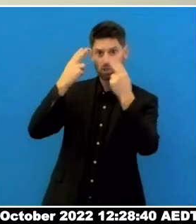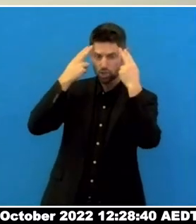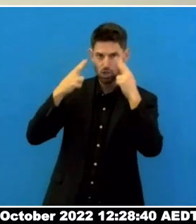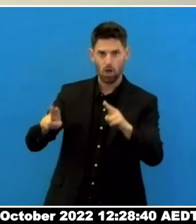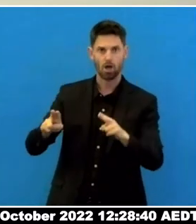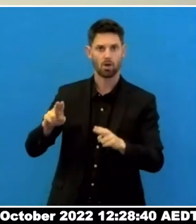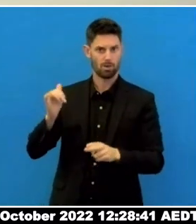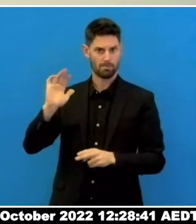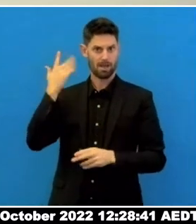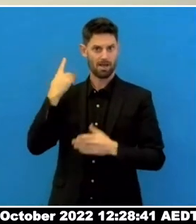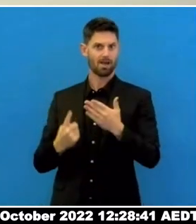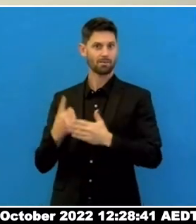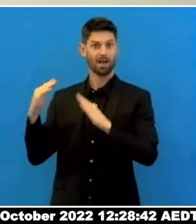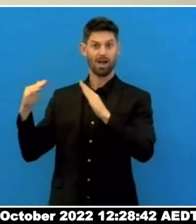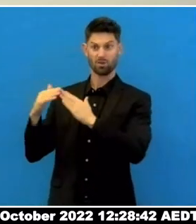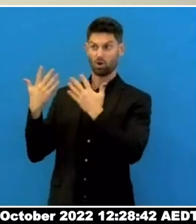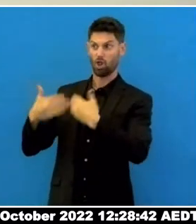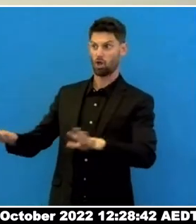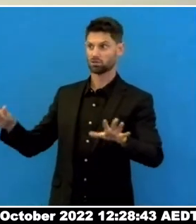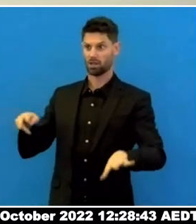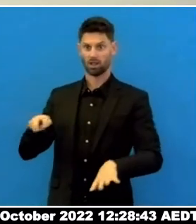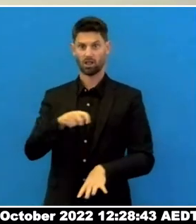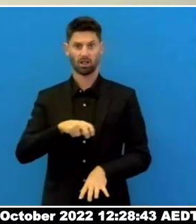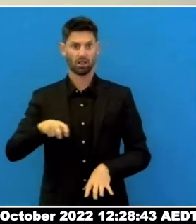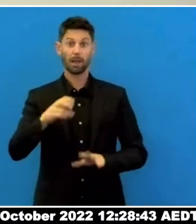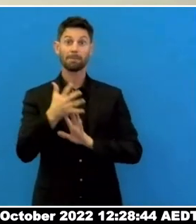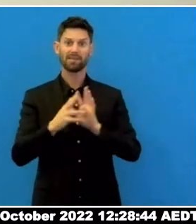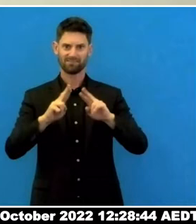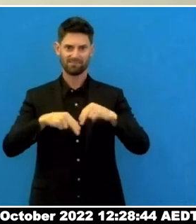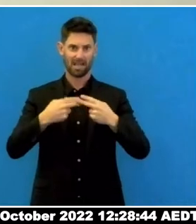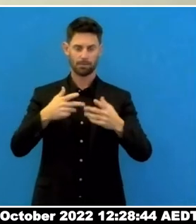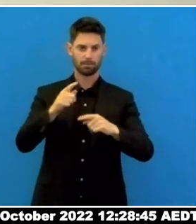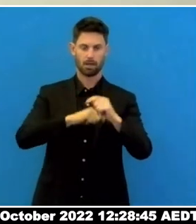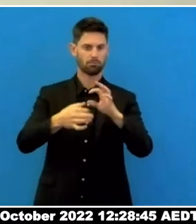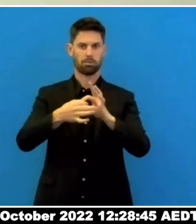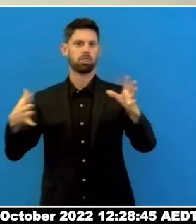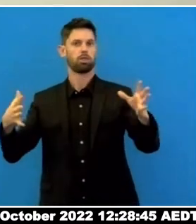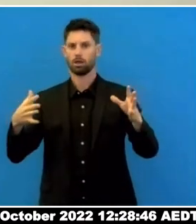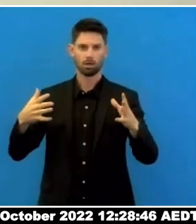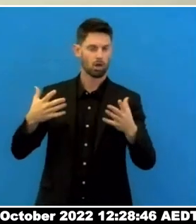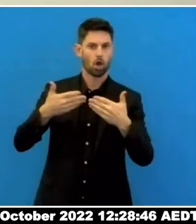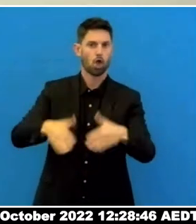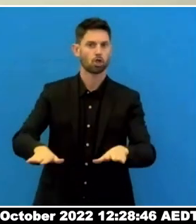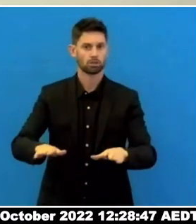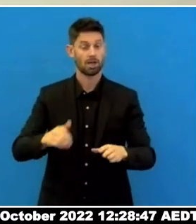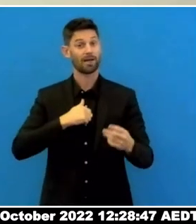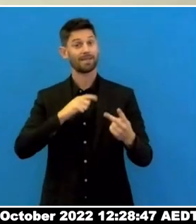and so that creates bond and attachments within families and communities. And so that's where our second recovery goal